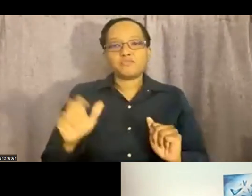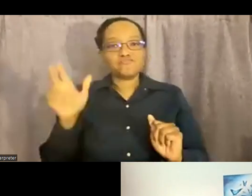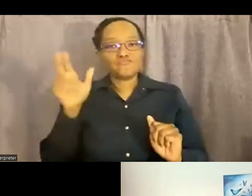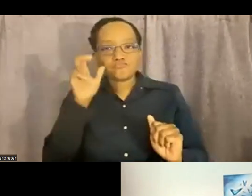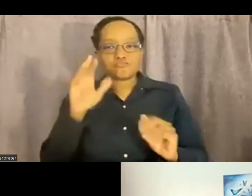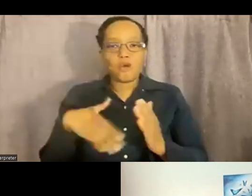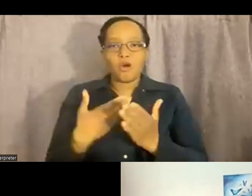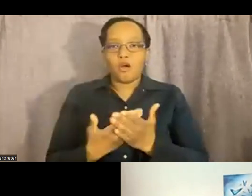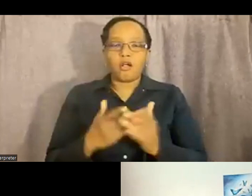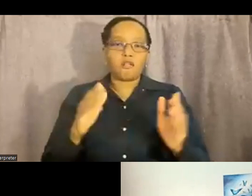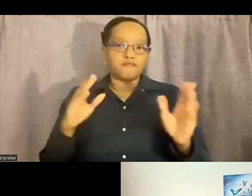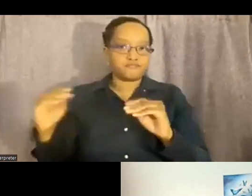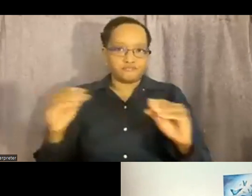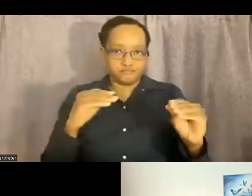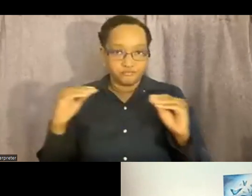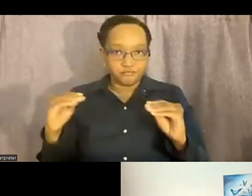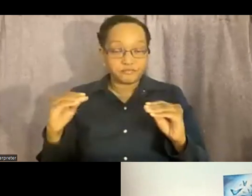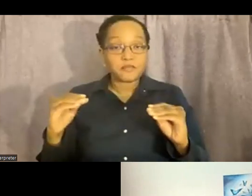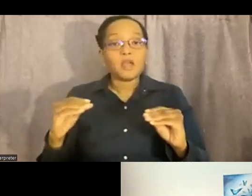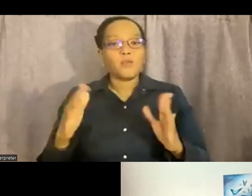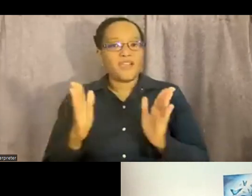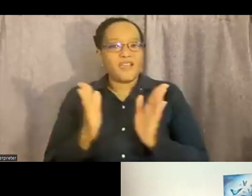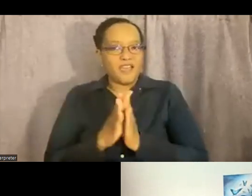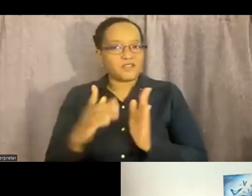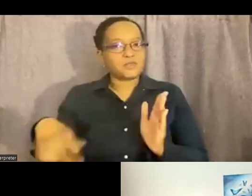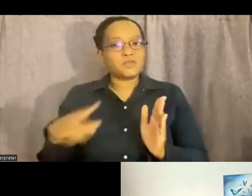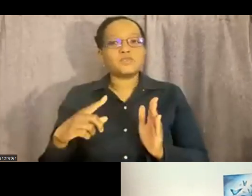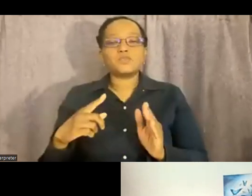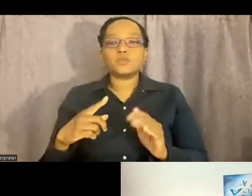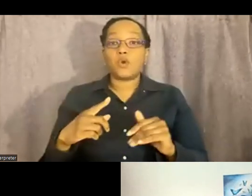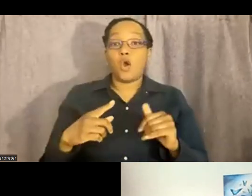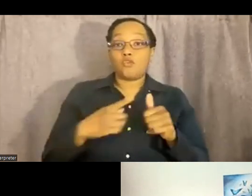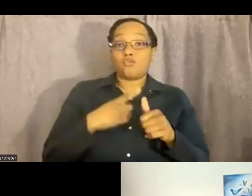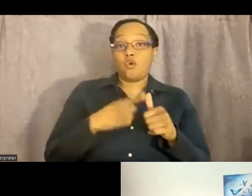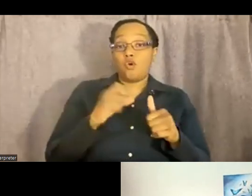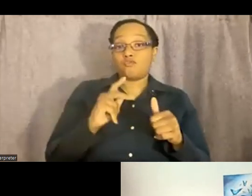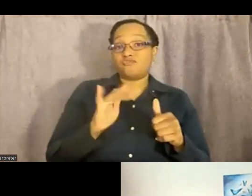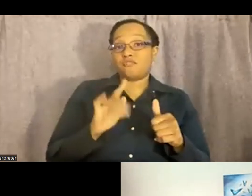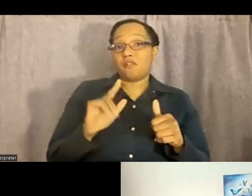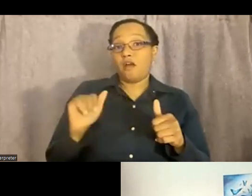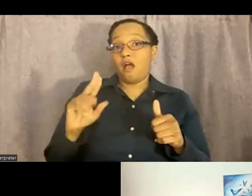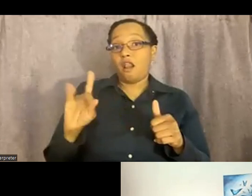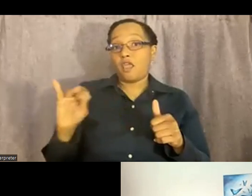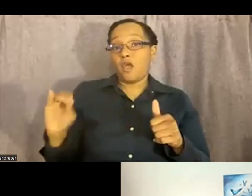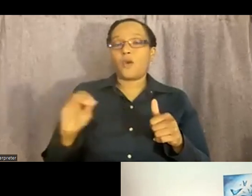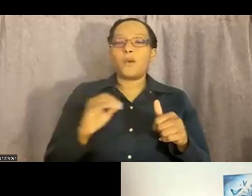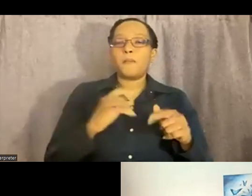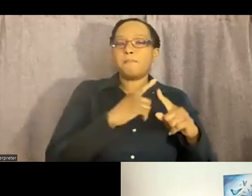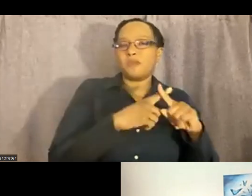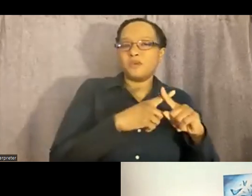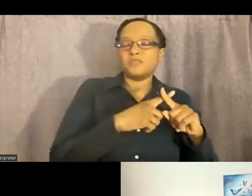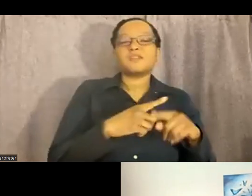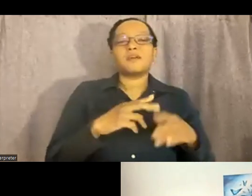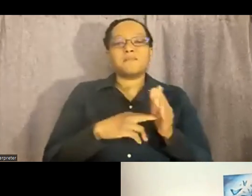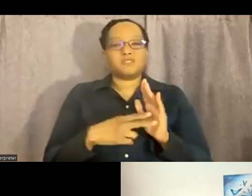We encourage you to mute the original audio so you are able to hear one voice at a time.